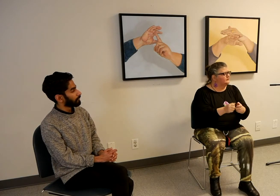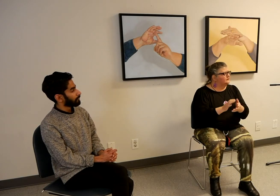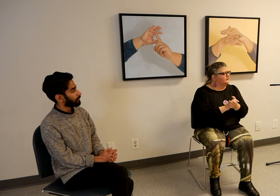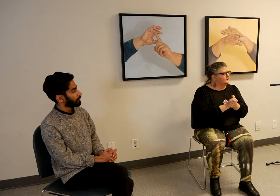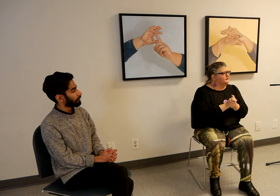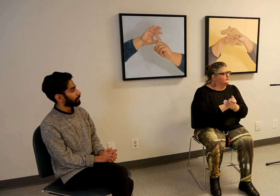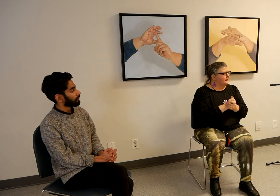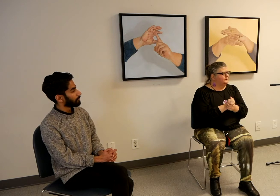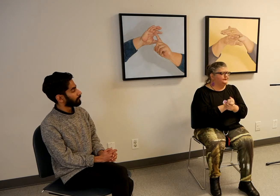that we need to work together.